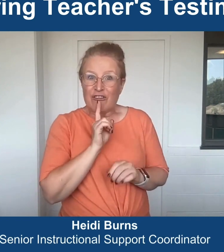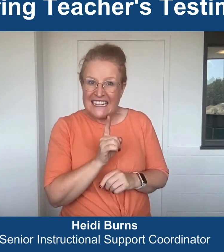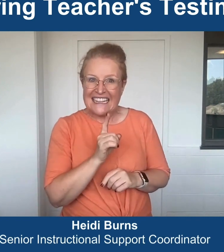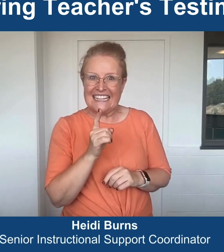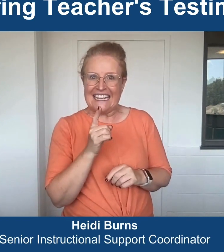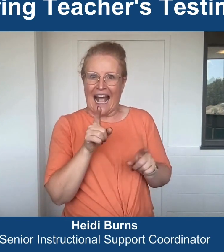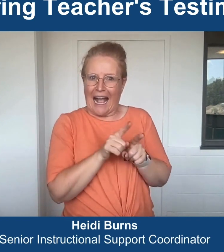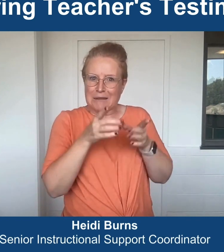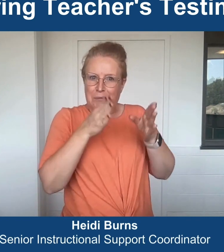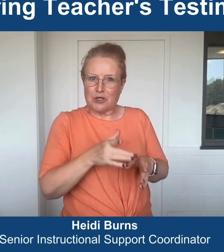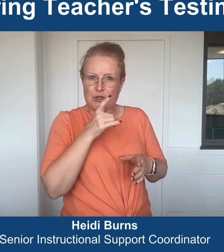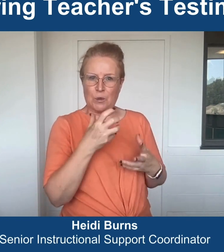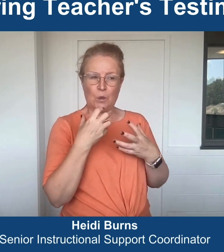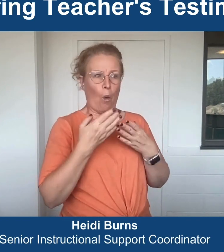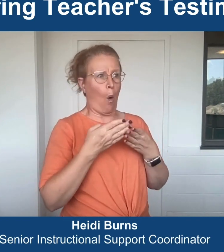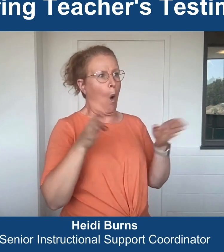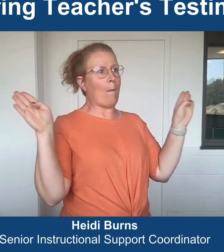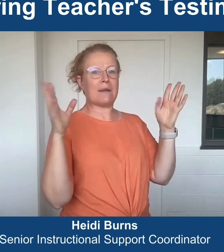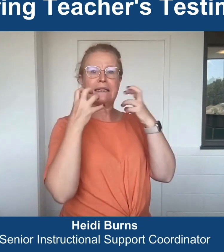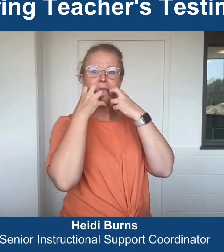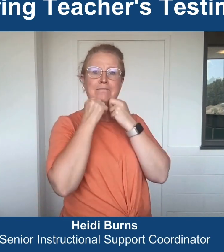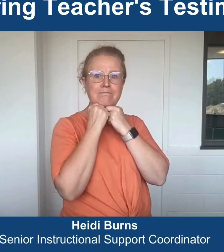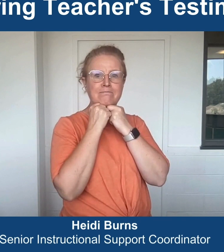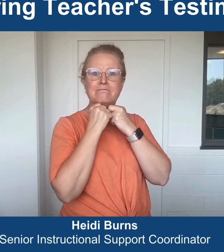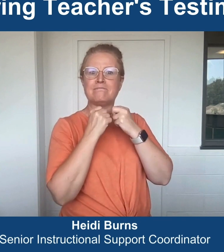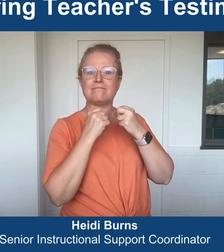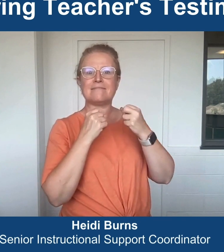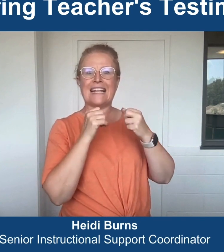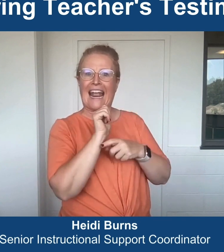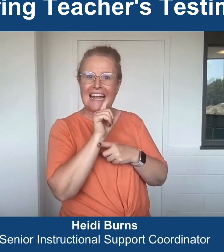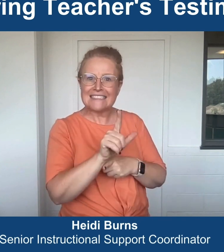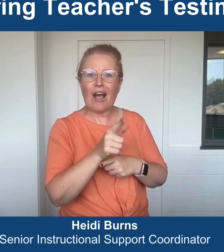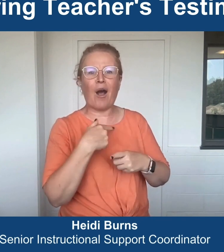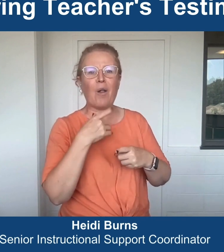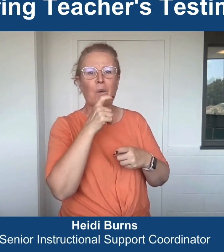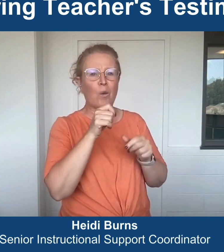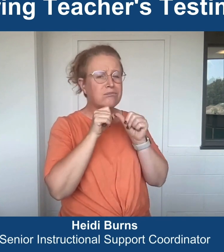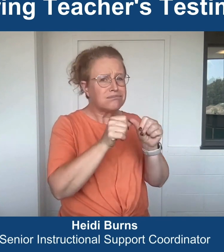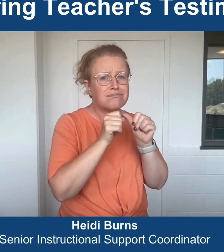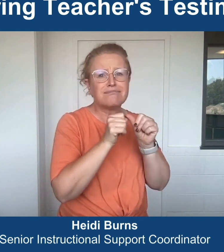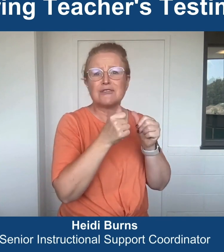She told me "No. Really, as a person you are open and value ASL